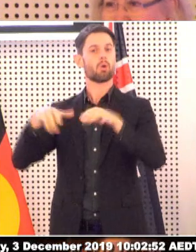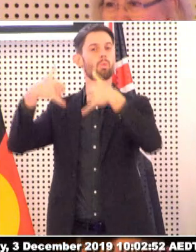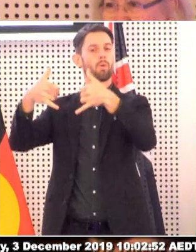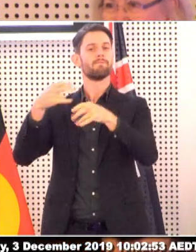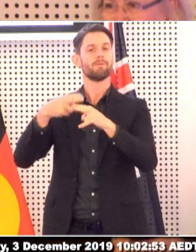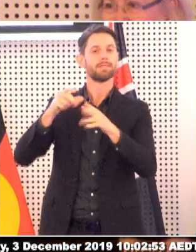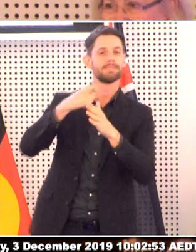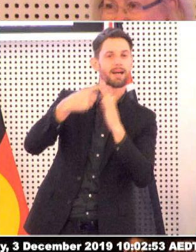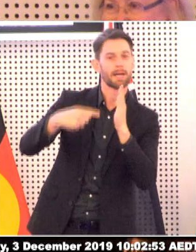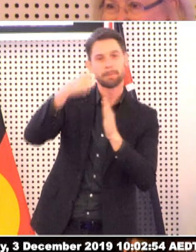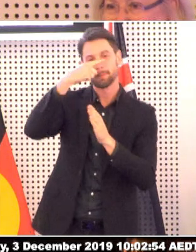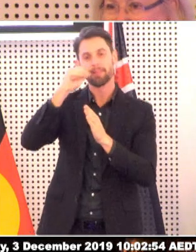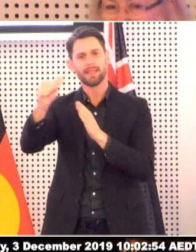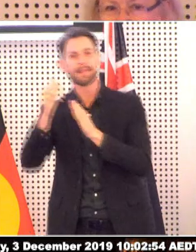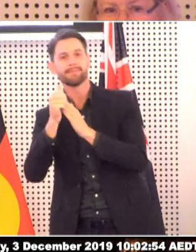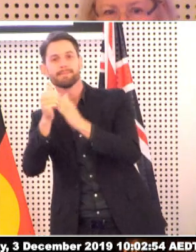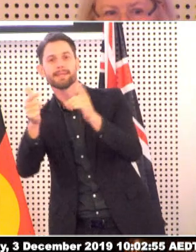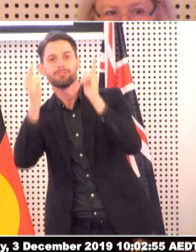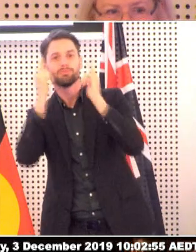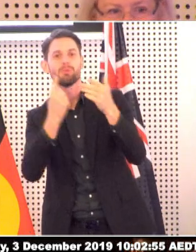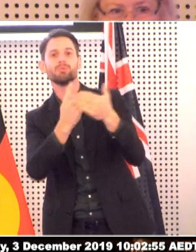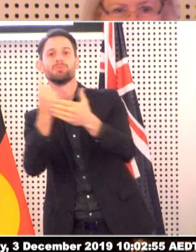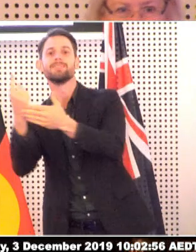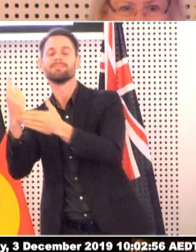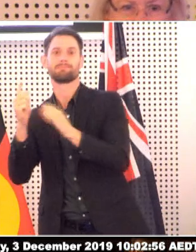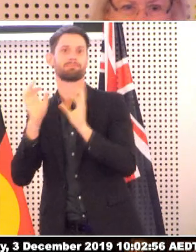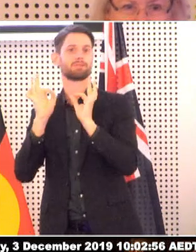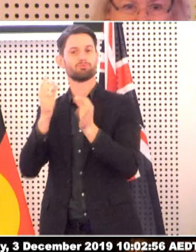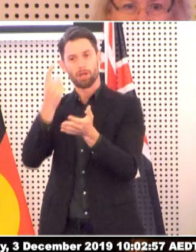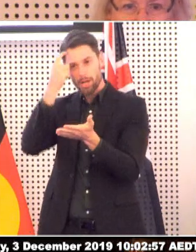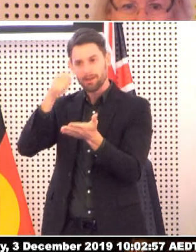extraordinary contribution and leadership shown by people with disability and their